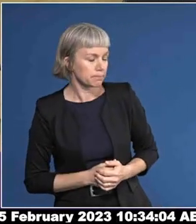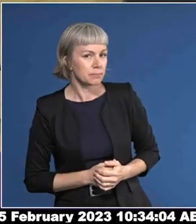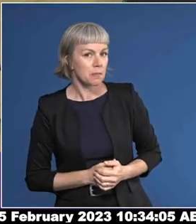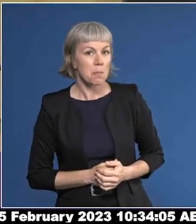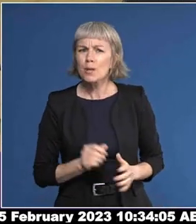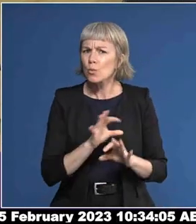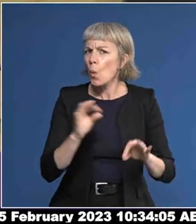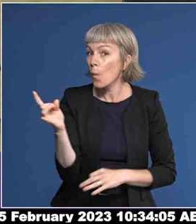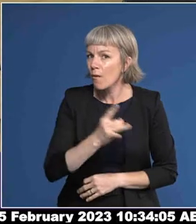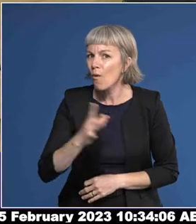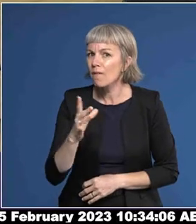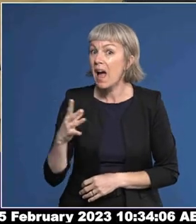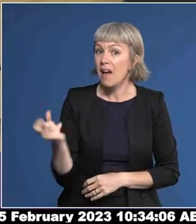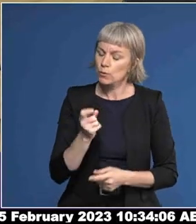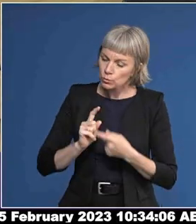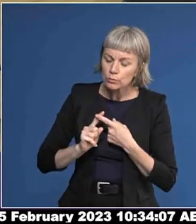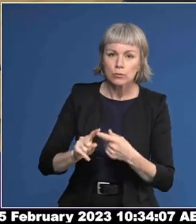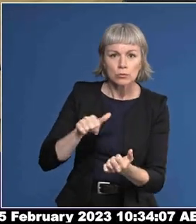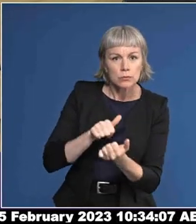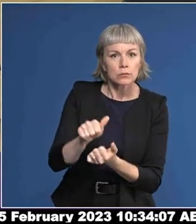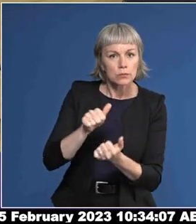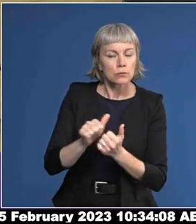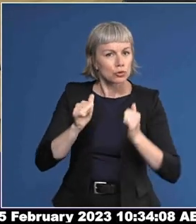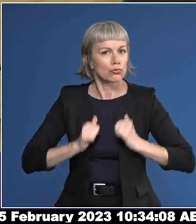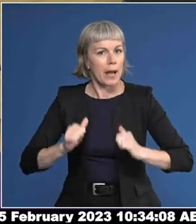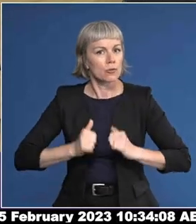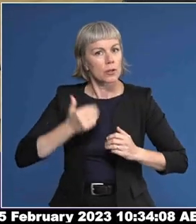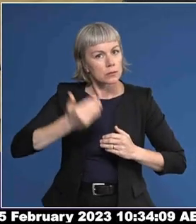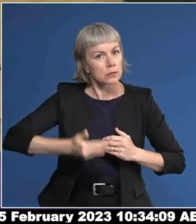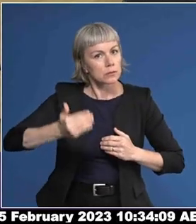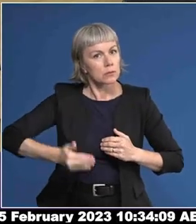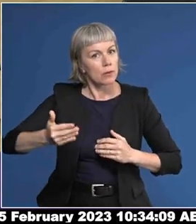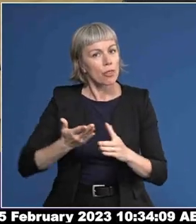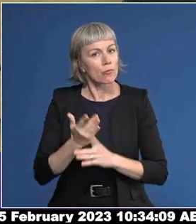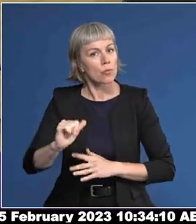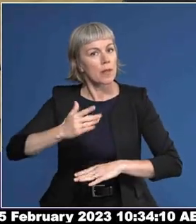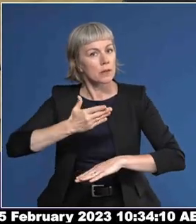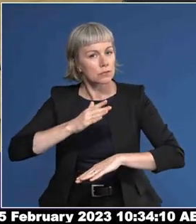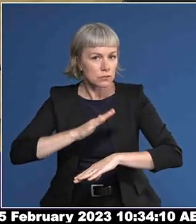person's employment? Yes. MS EASTMAN: And that simply employing - in training a particular